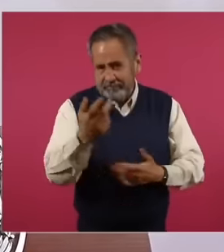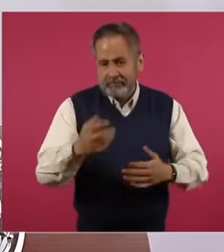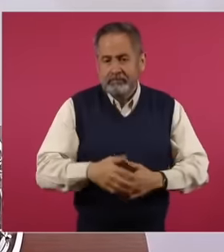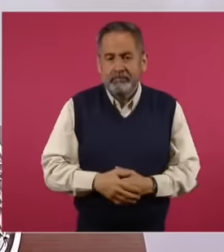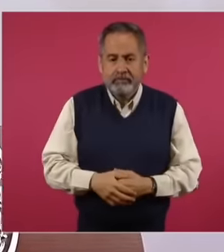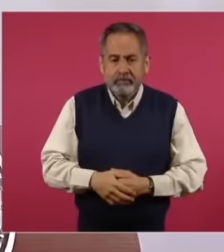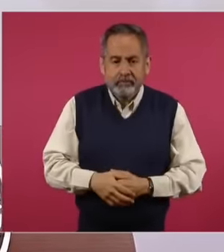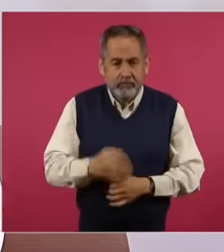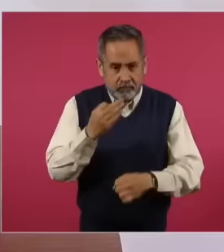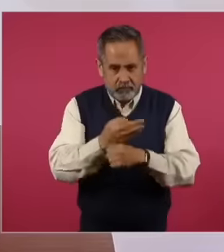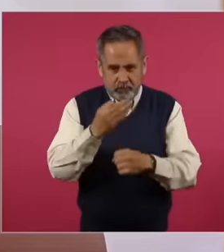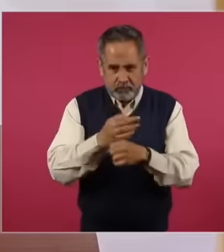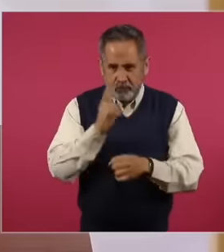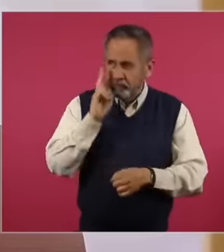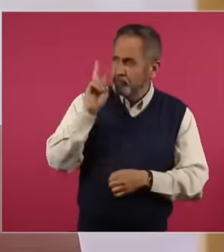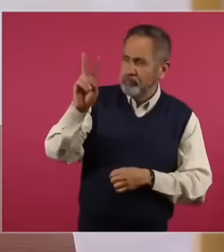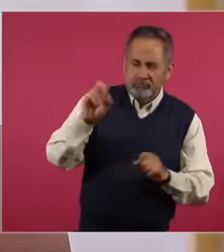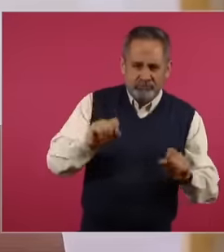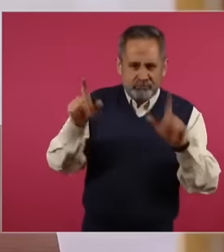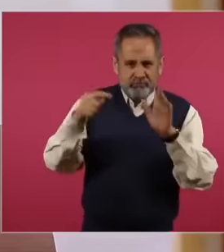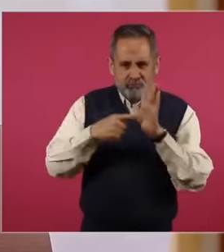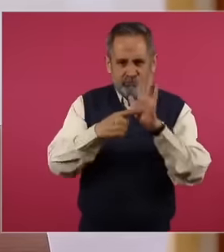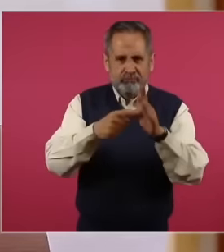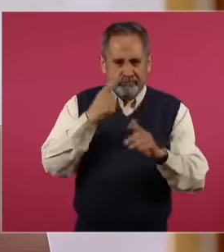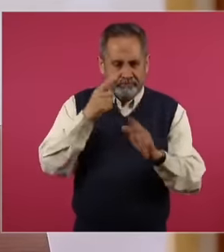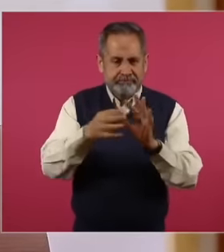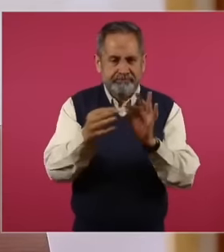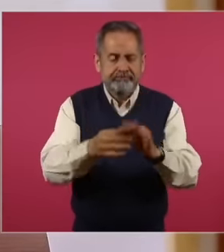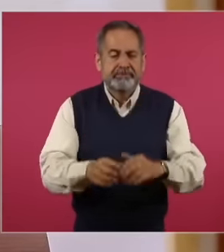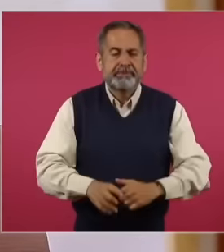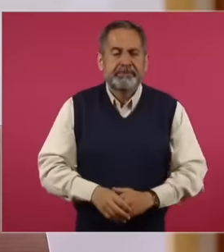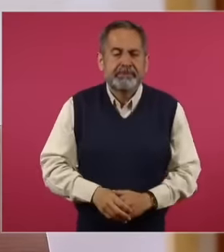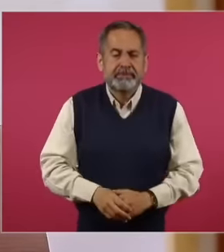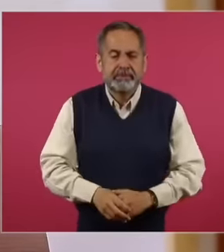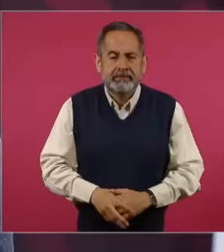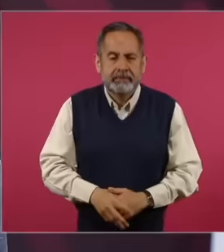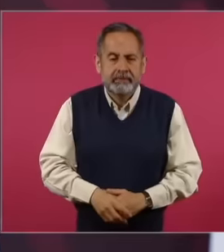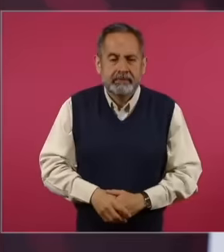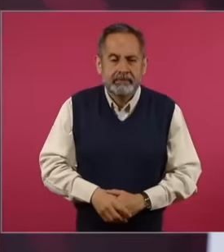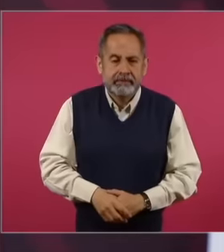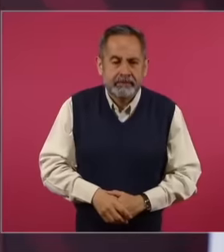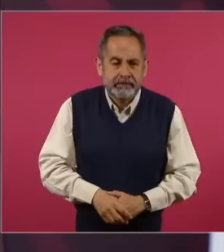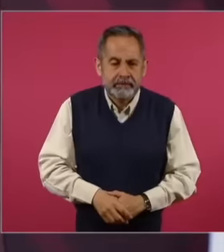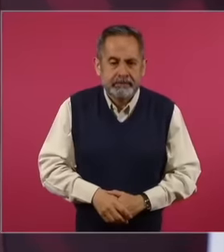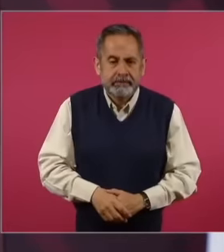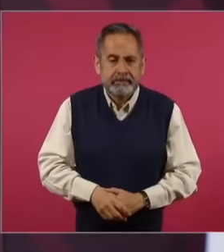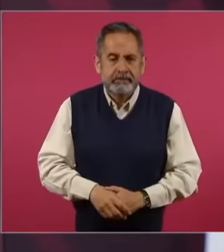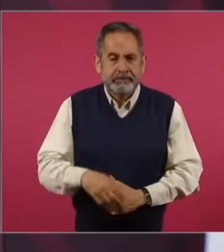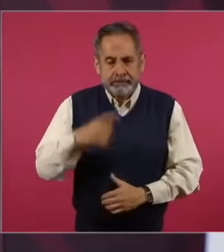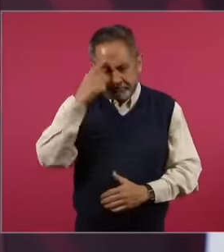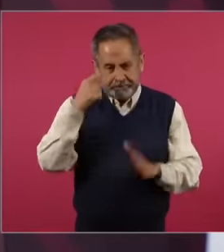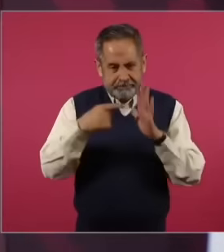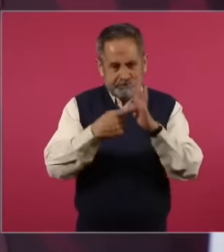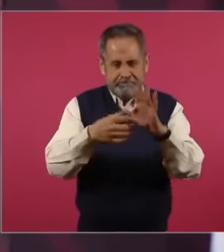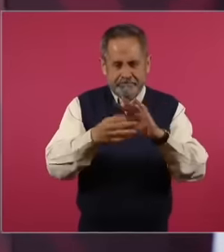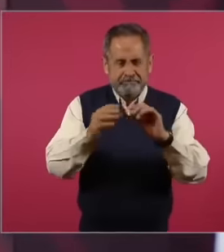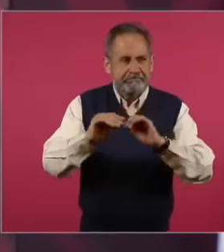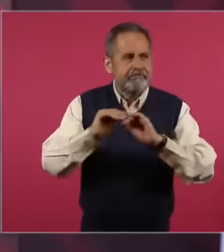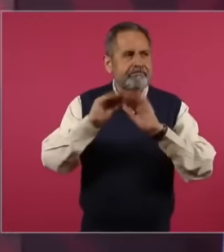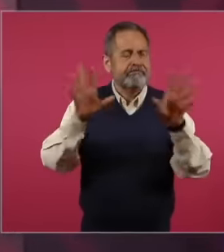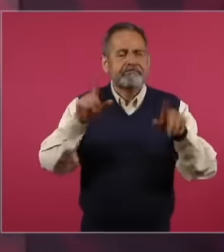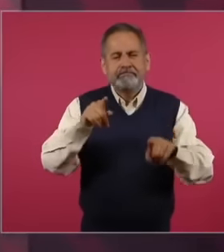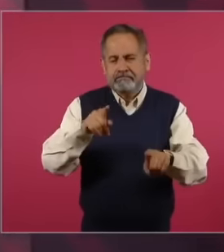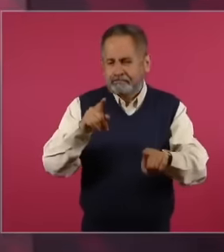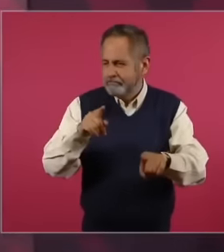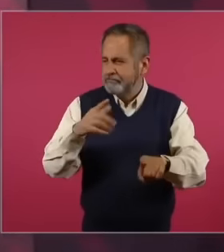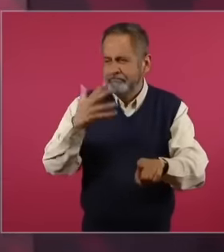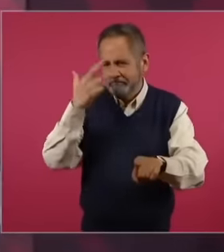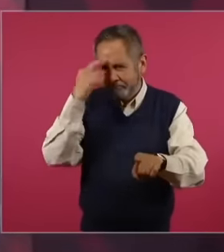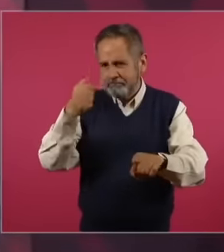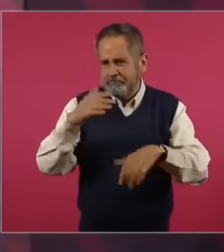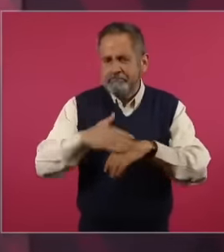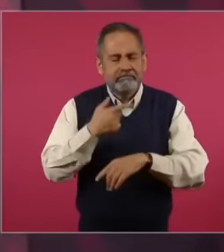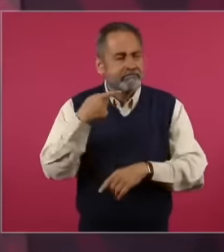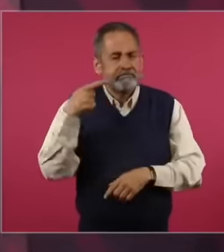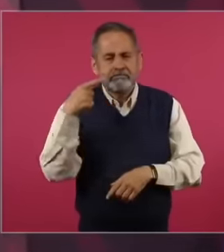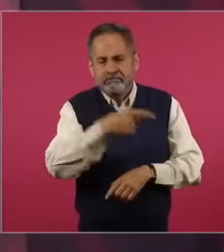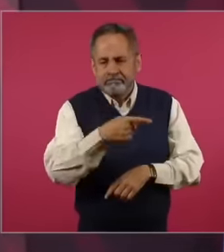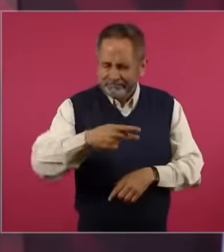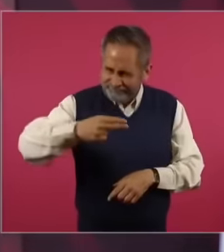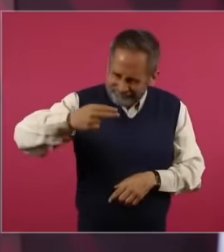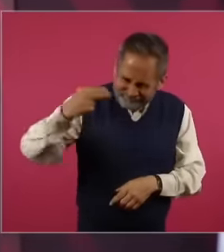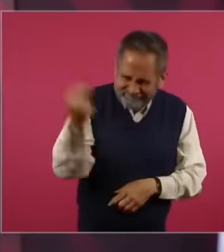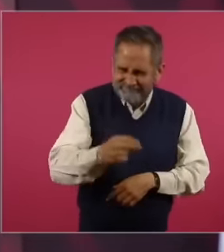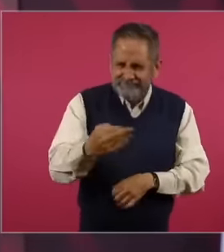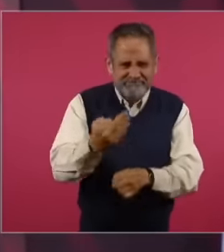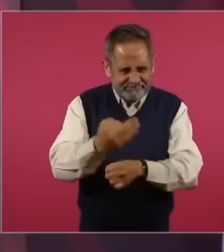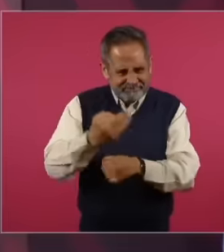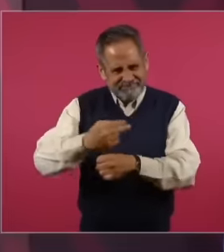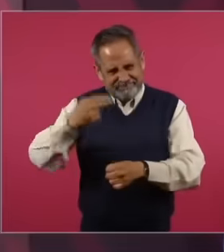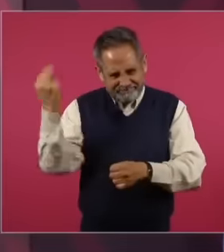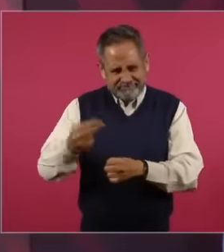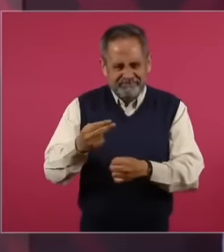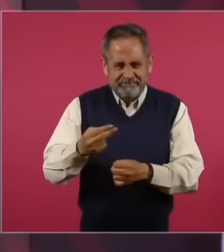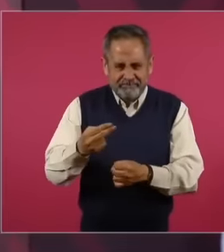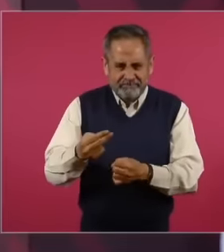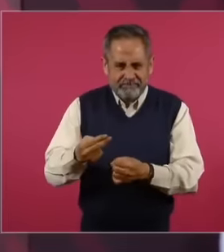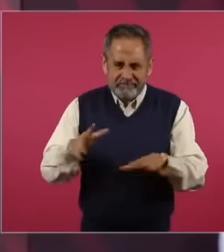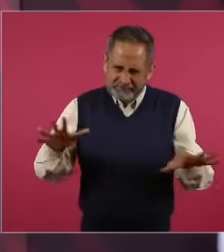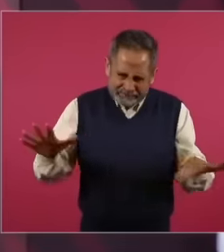see it so that we have an idea of why carry out the reform of the